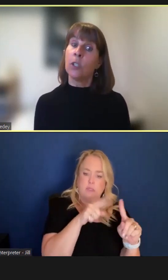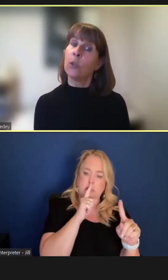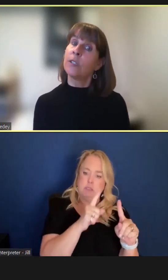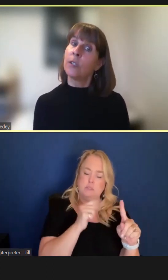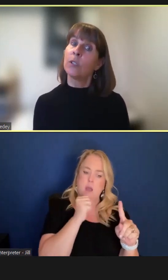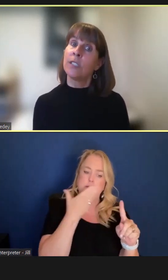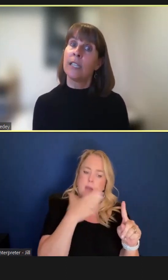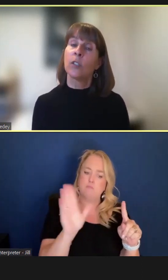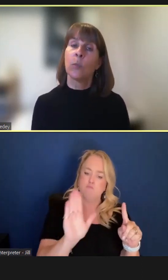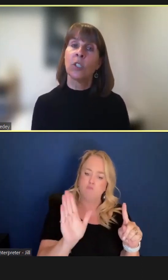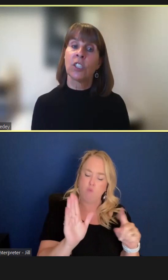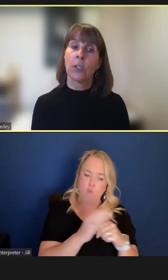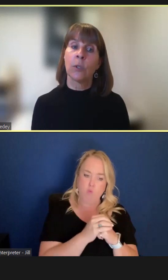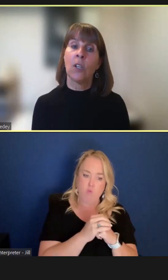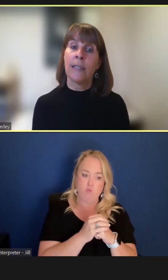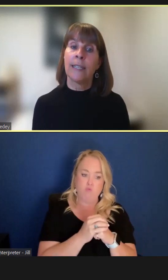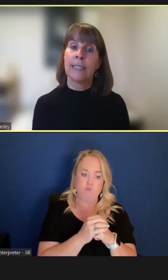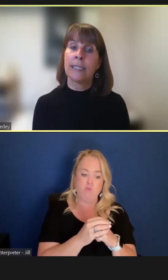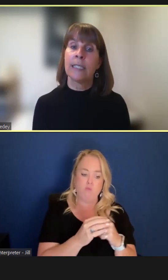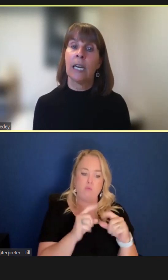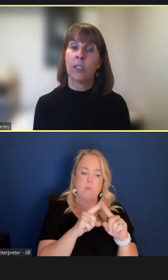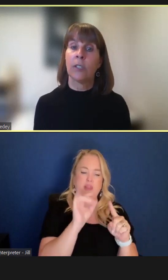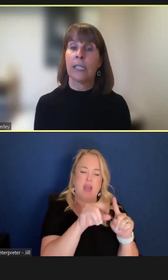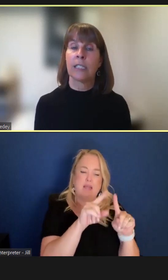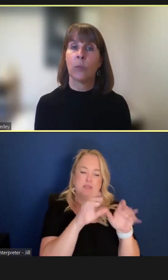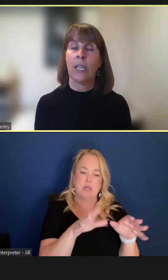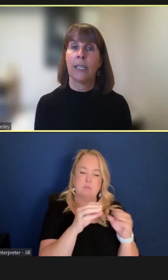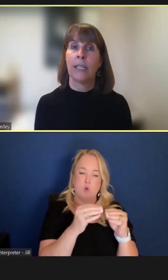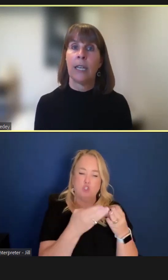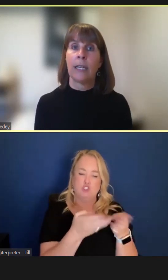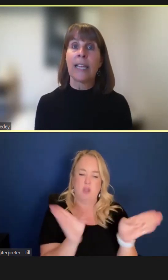that those tests are more General and they tend to underestimate language